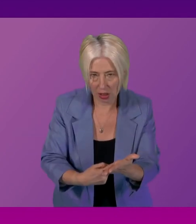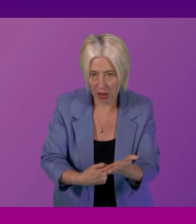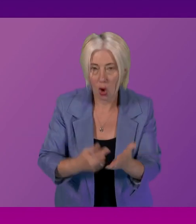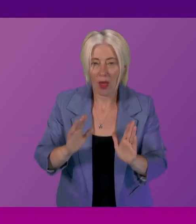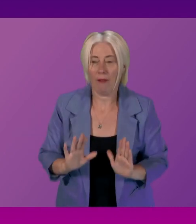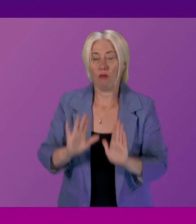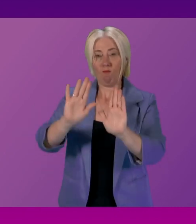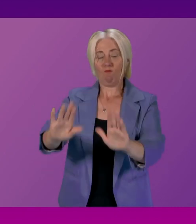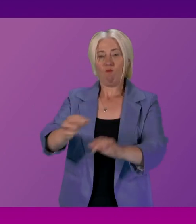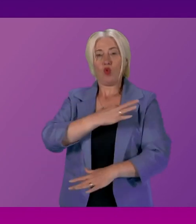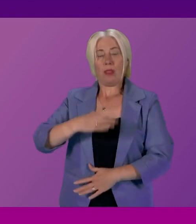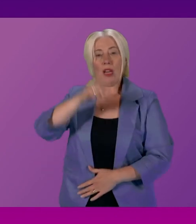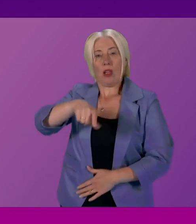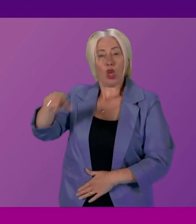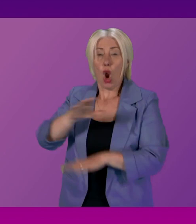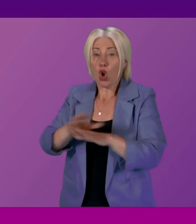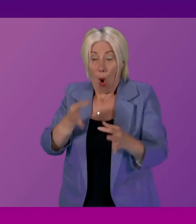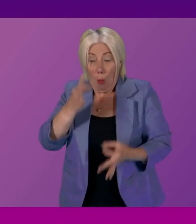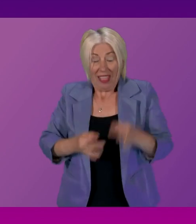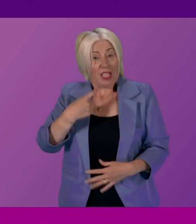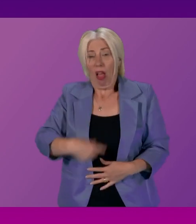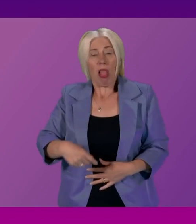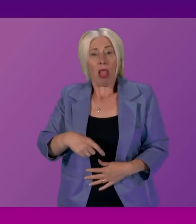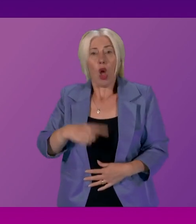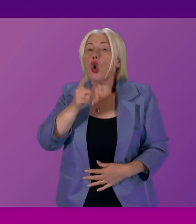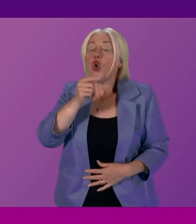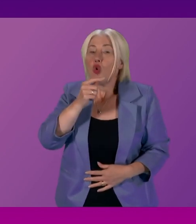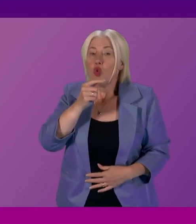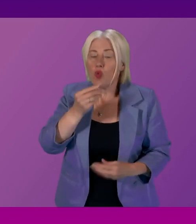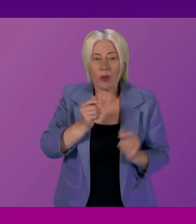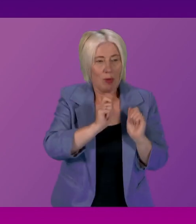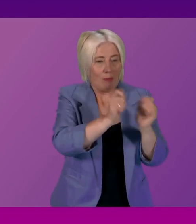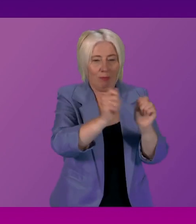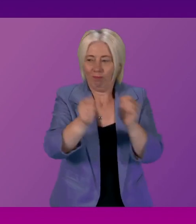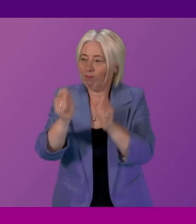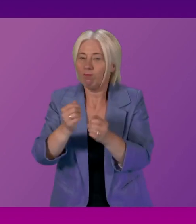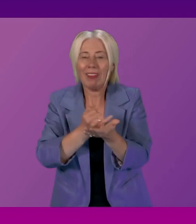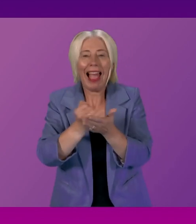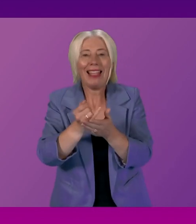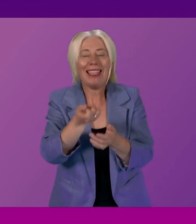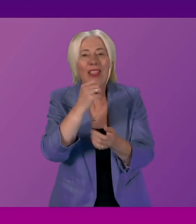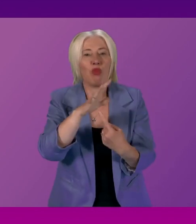clinicians, not politicians, decisions on who is prescribed antidepressants and who is not.